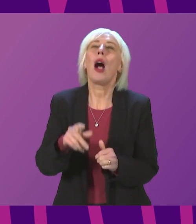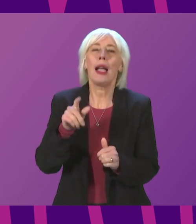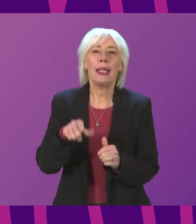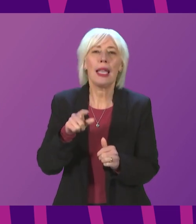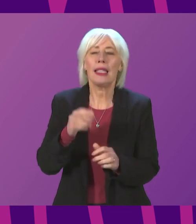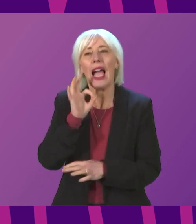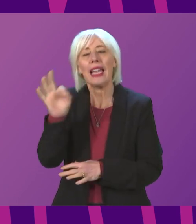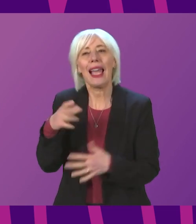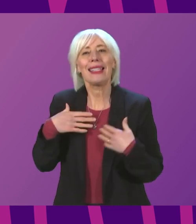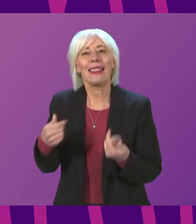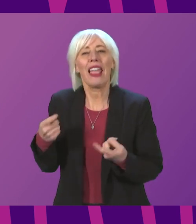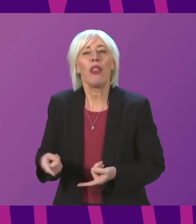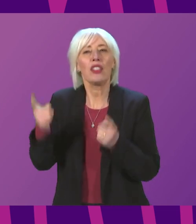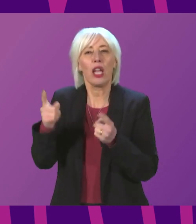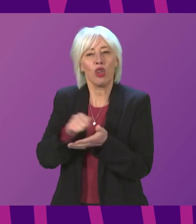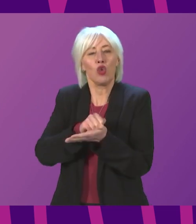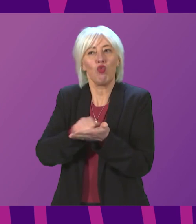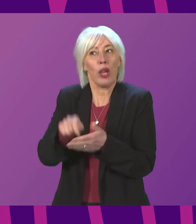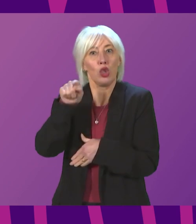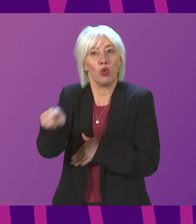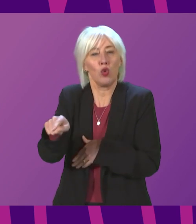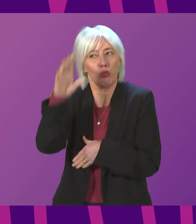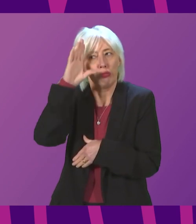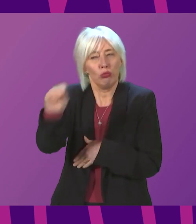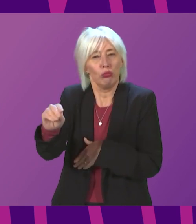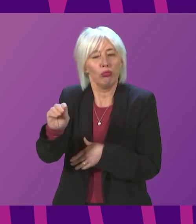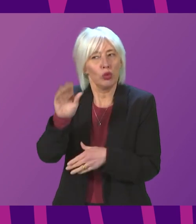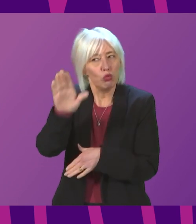for Health and Social Care to write to Beatrice Wishart to set out the assurance in more detail.